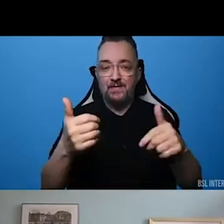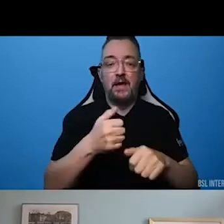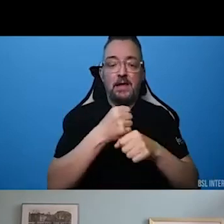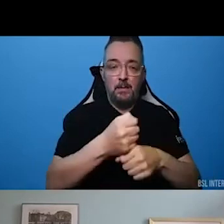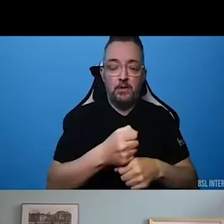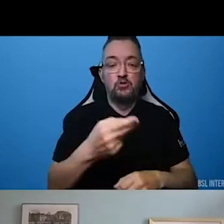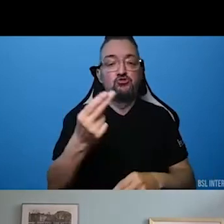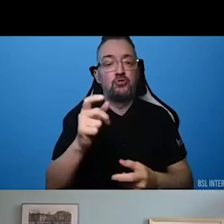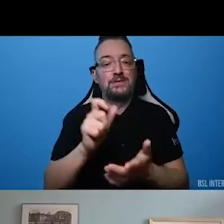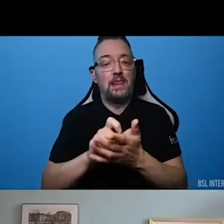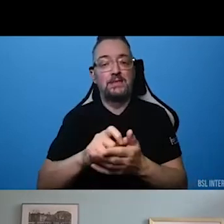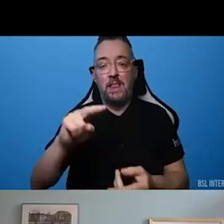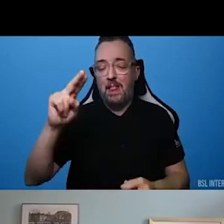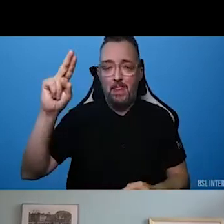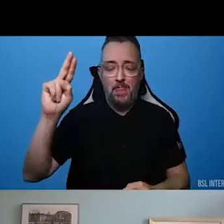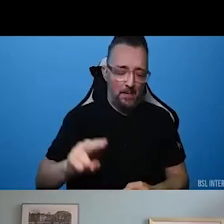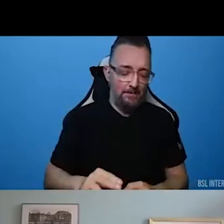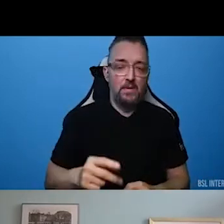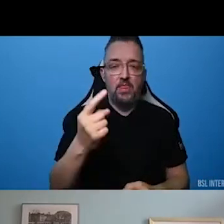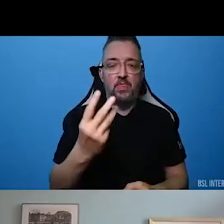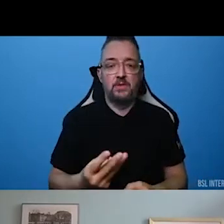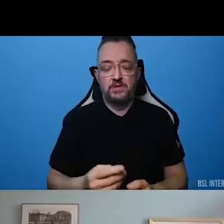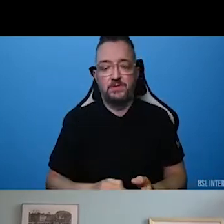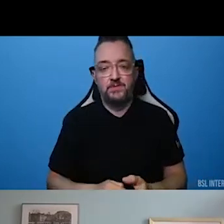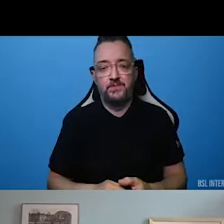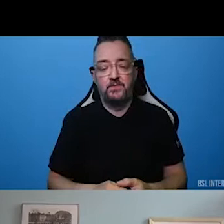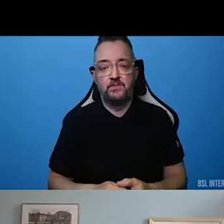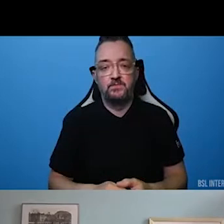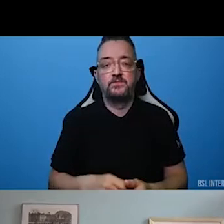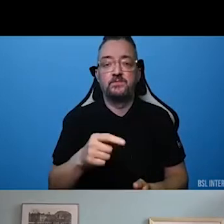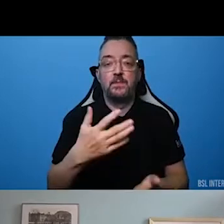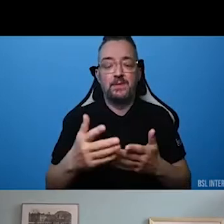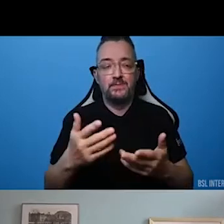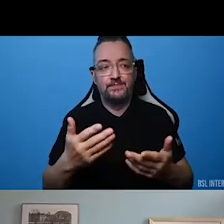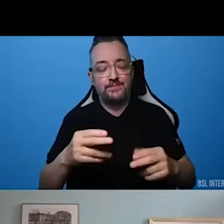by a third in some parts of the country. And it's estimated that by 1792